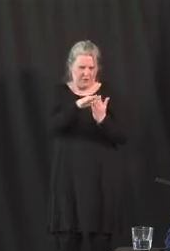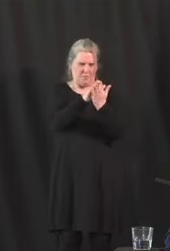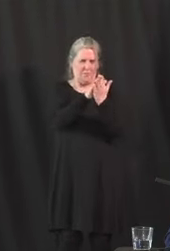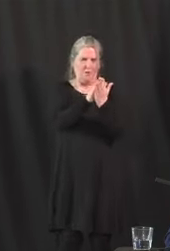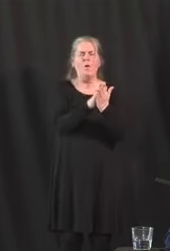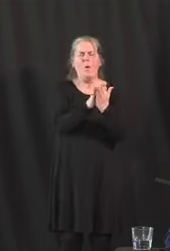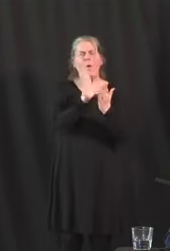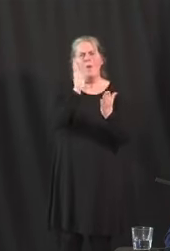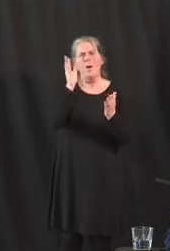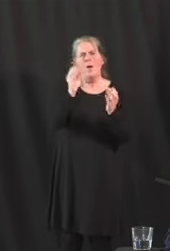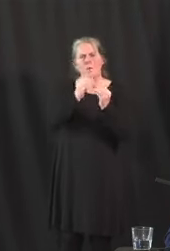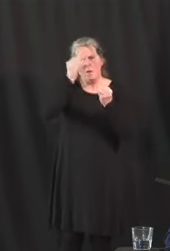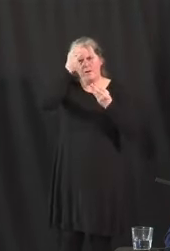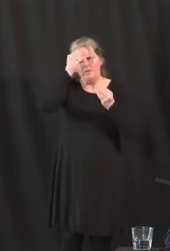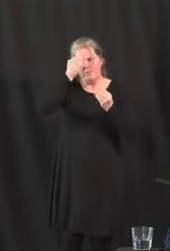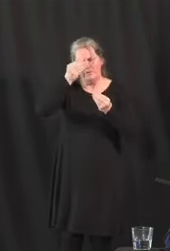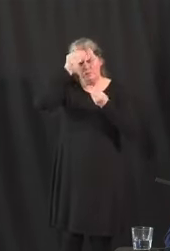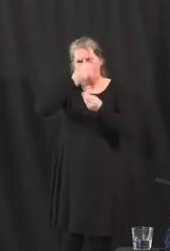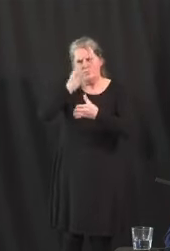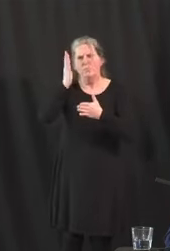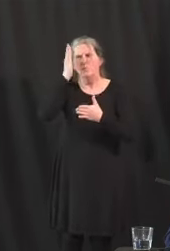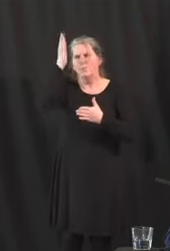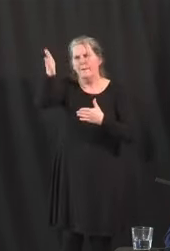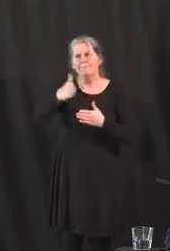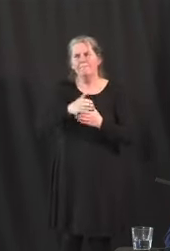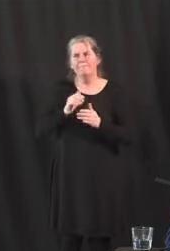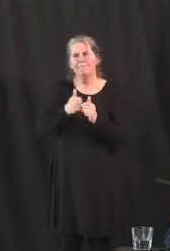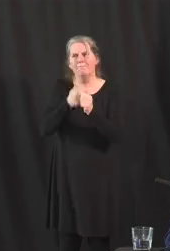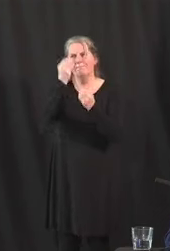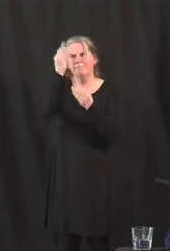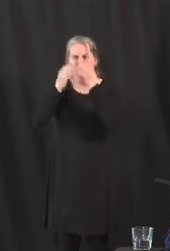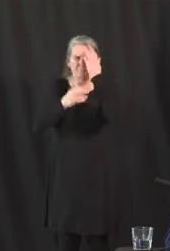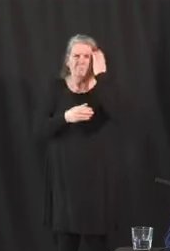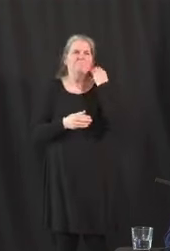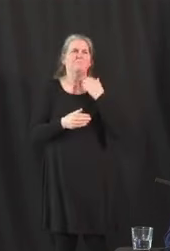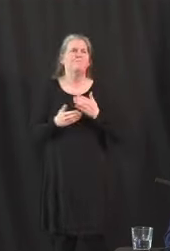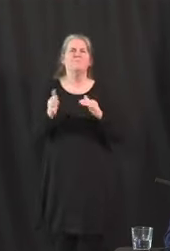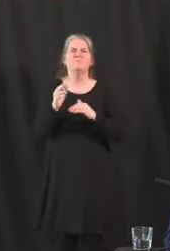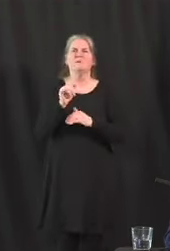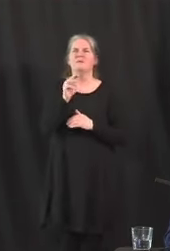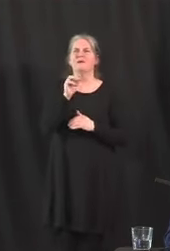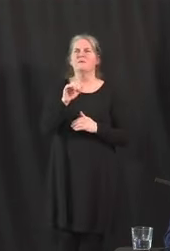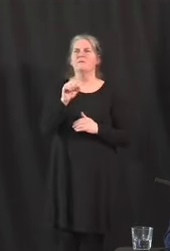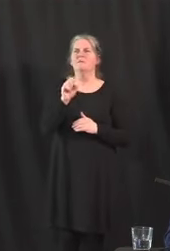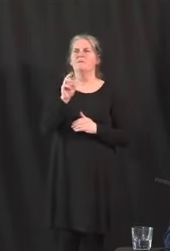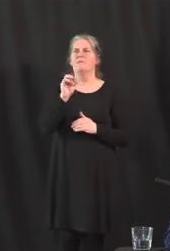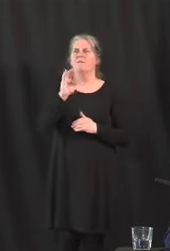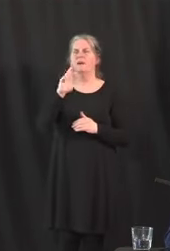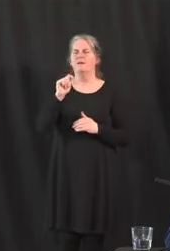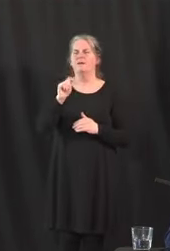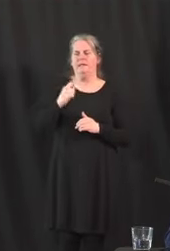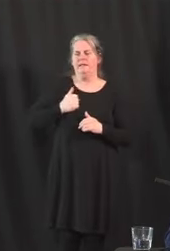HAVE MORE COMING ONLINE ON THAT. THANK YOU. WE'LL GO NOW TO AMY SMART. CANADIAN PRESS.